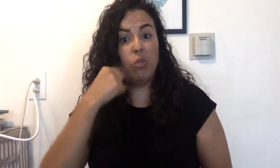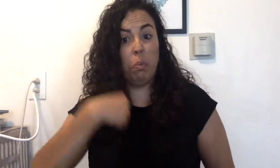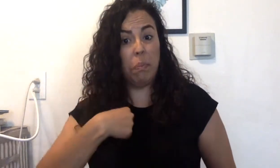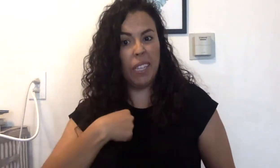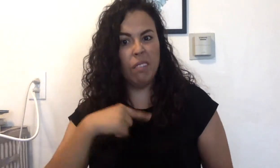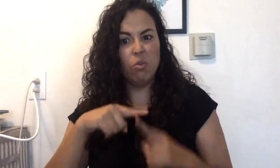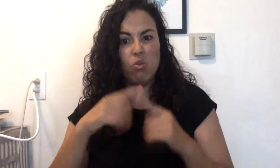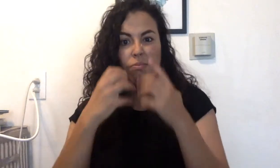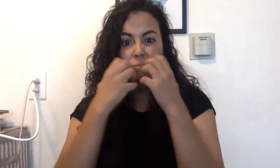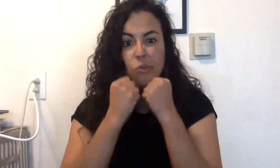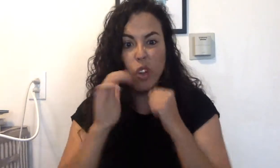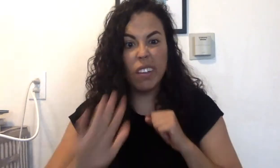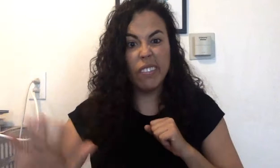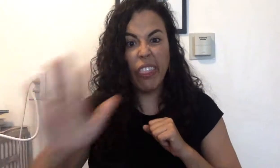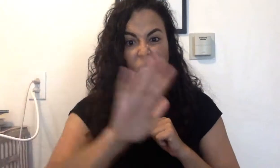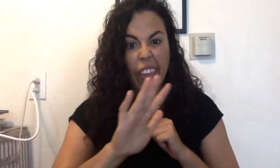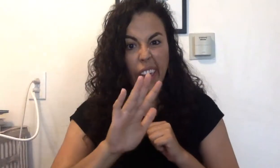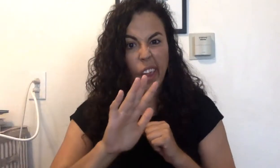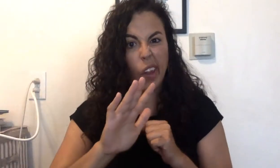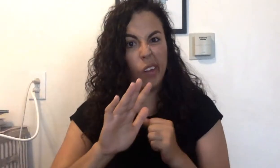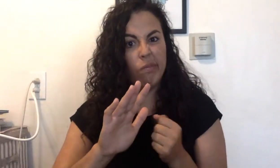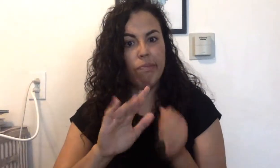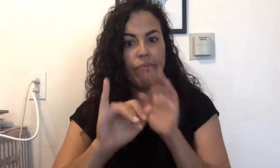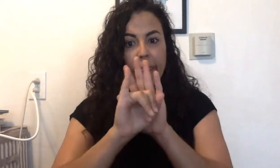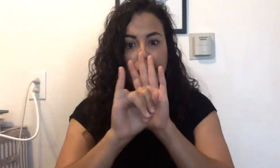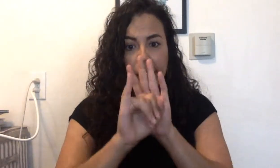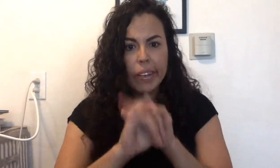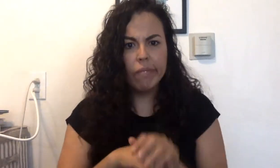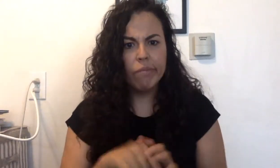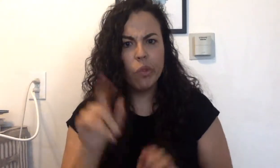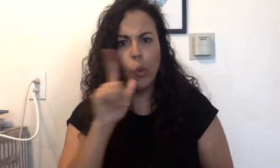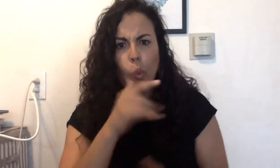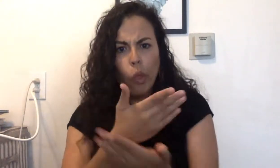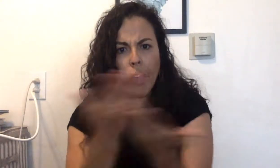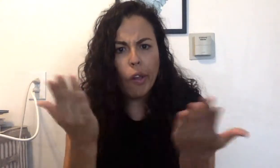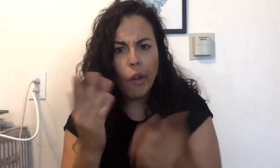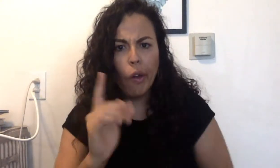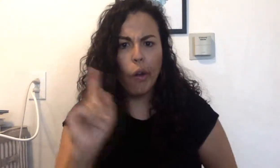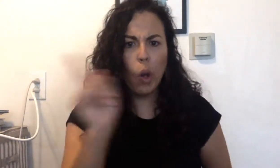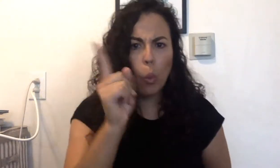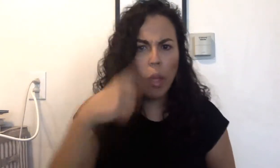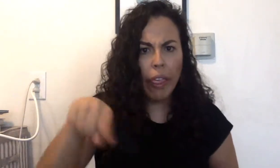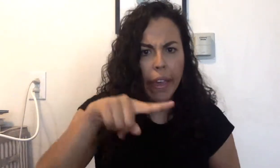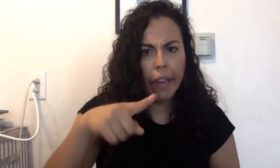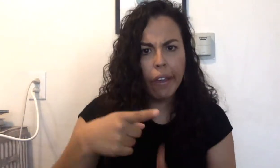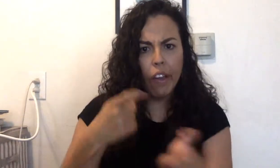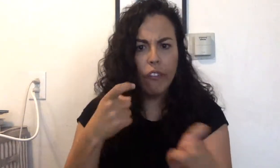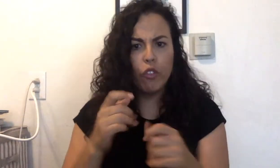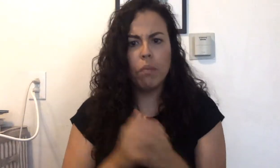It means for me to as an educator to embrace their identities, who they are and where they come from.